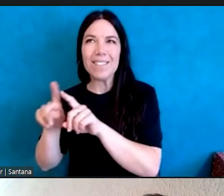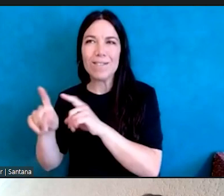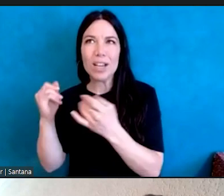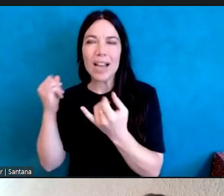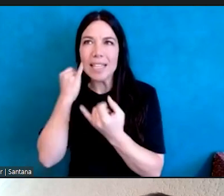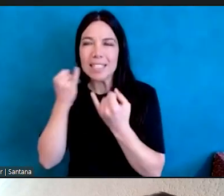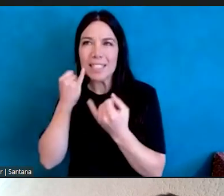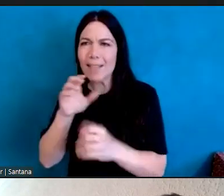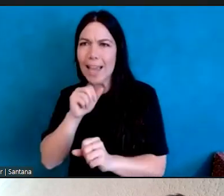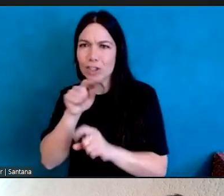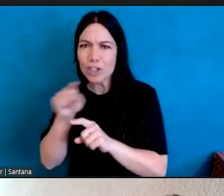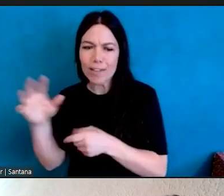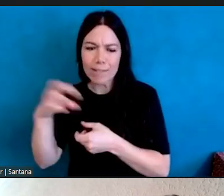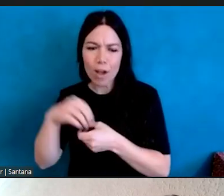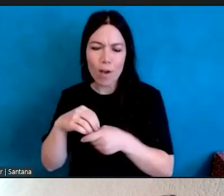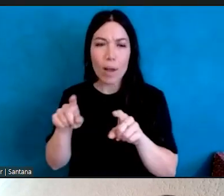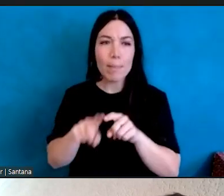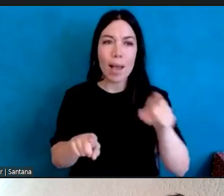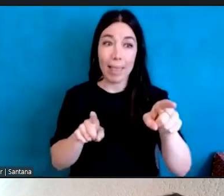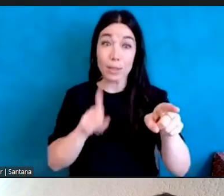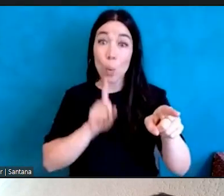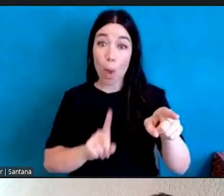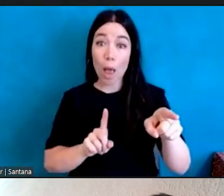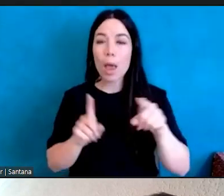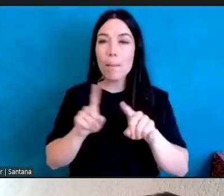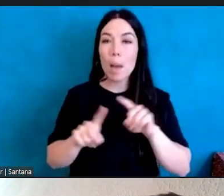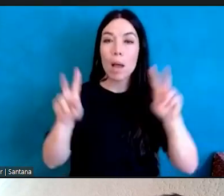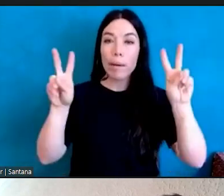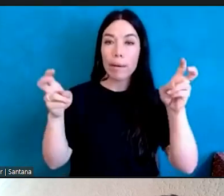kind of what are considered ghetto children are tested for their language ability in Danish.